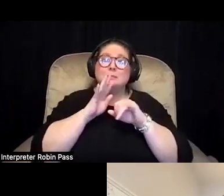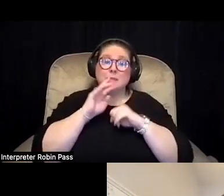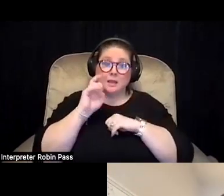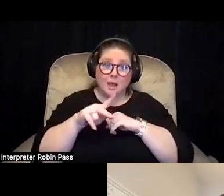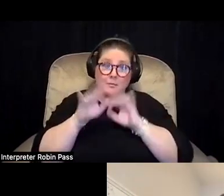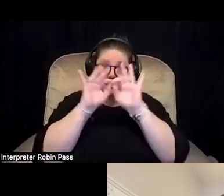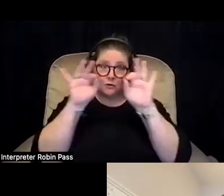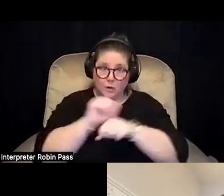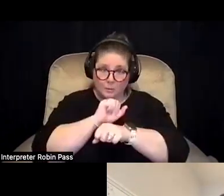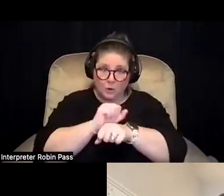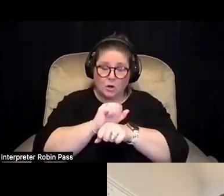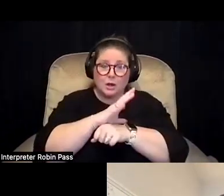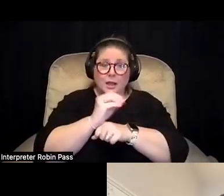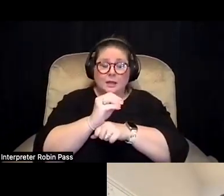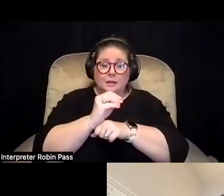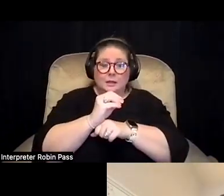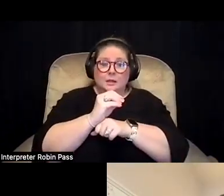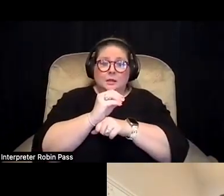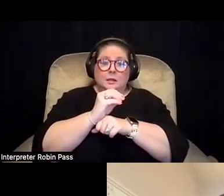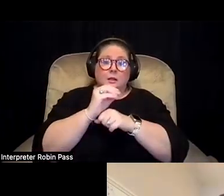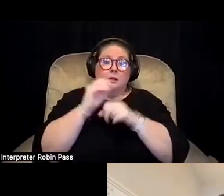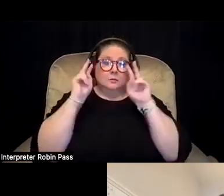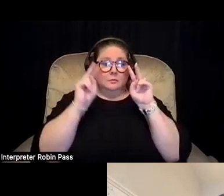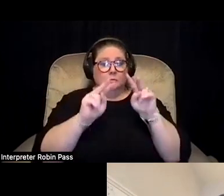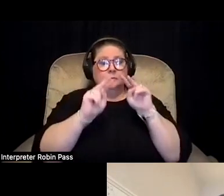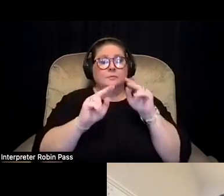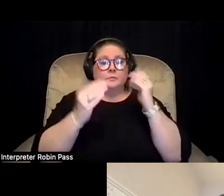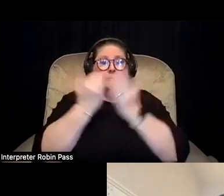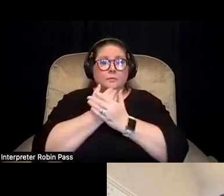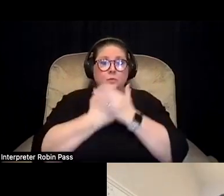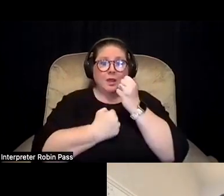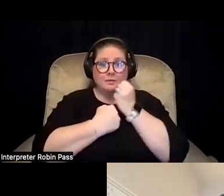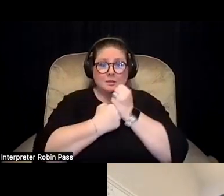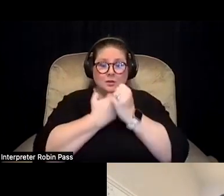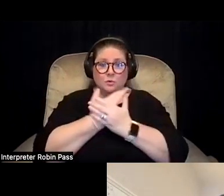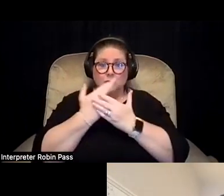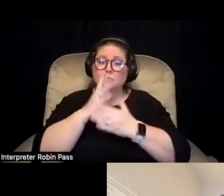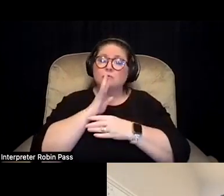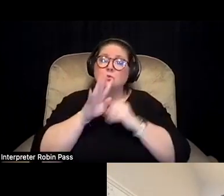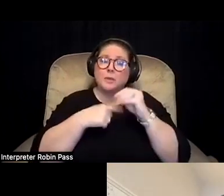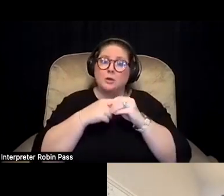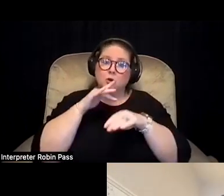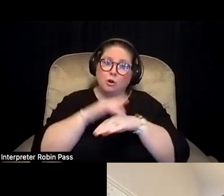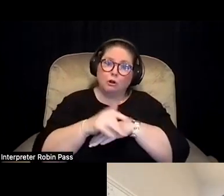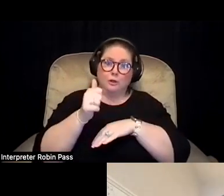and we'll be looking at the new advocacy resource that i talked about earlier which i'm i'm hoping